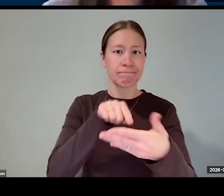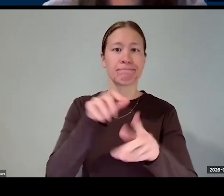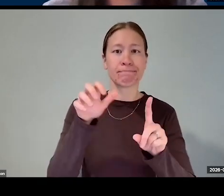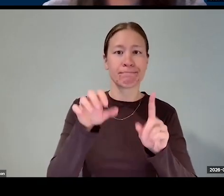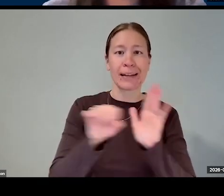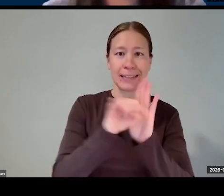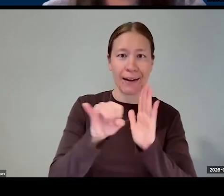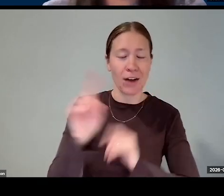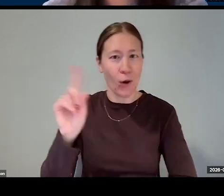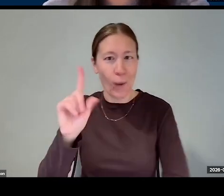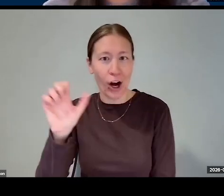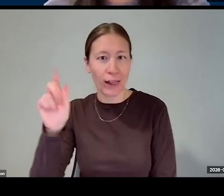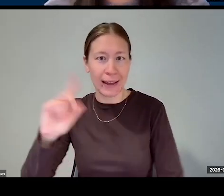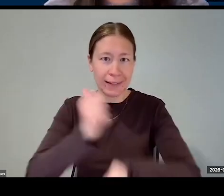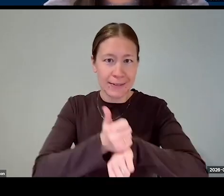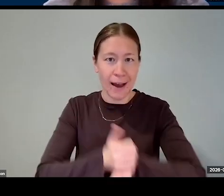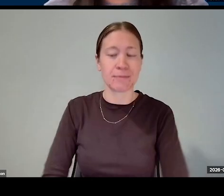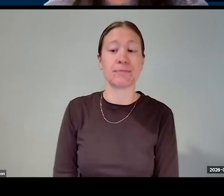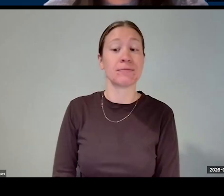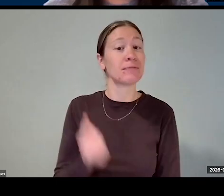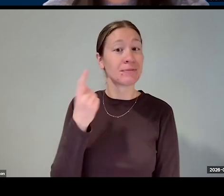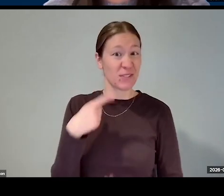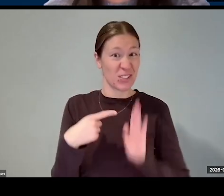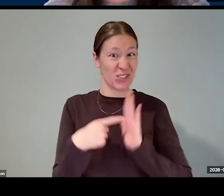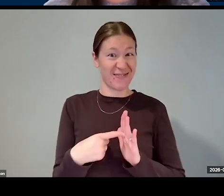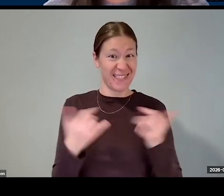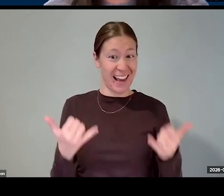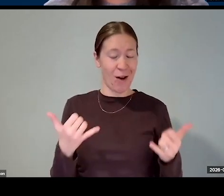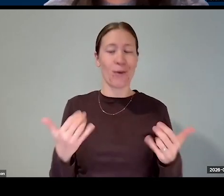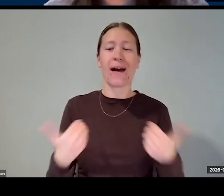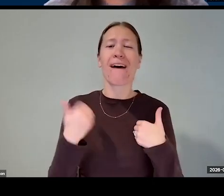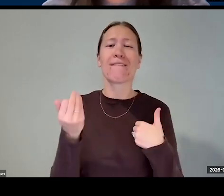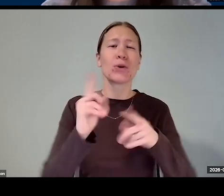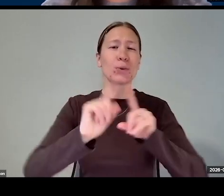I have a few different visual cues working here. I have blue text